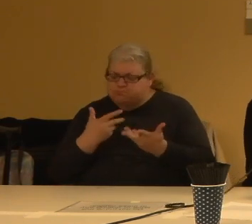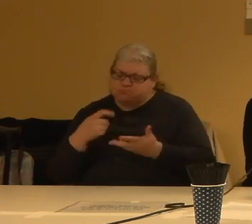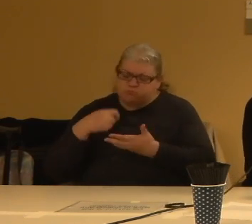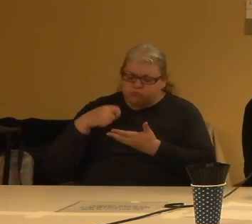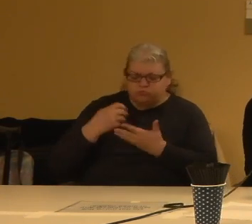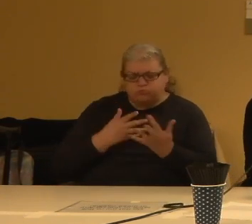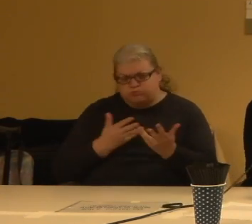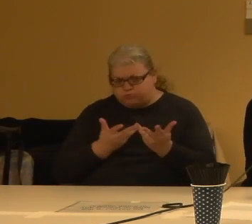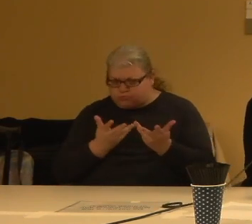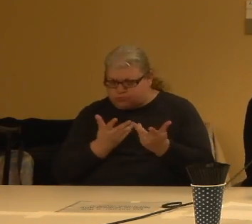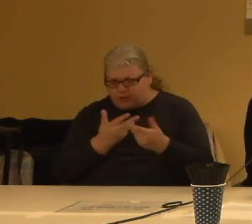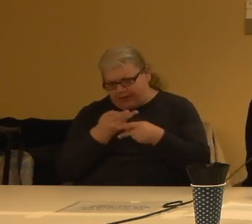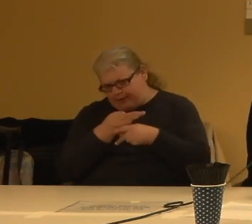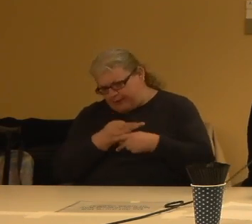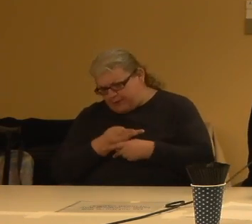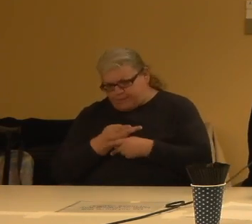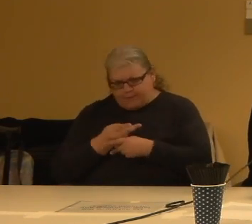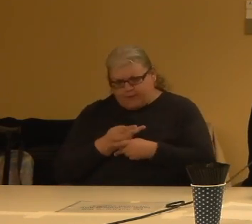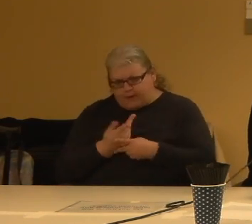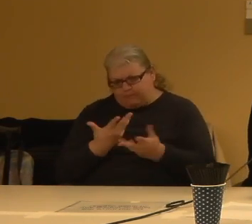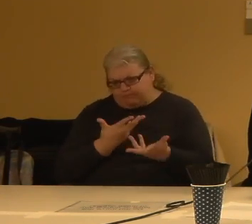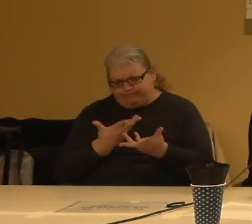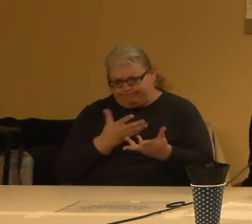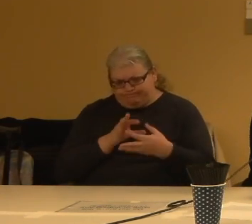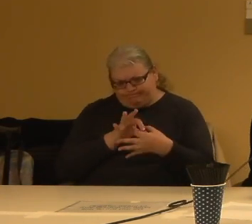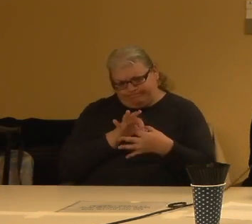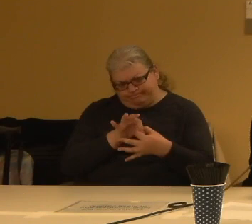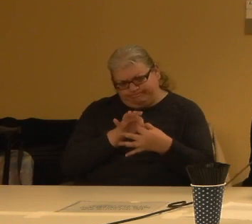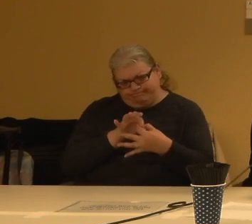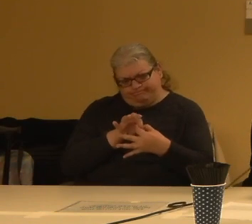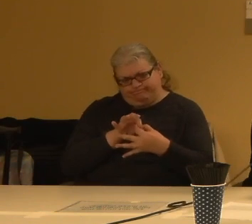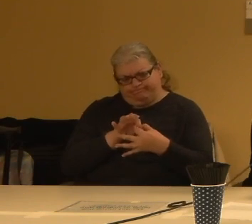But that building of solidarity